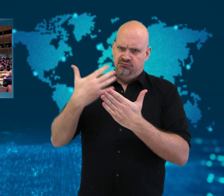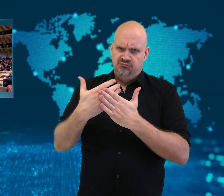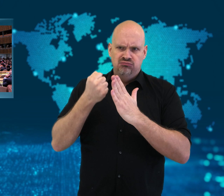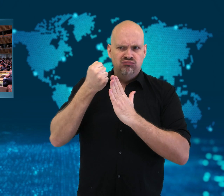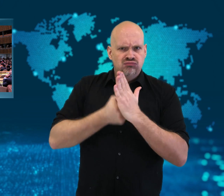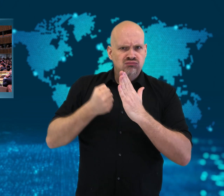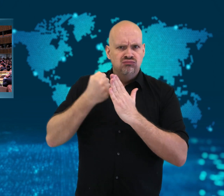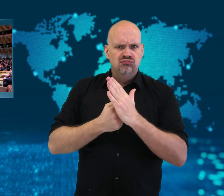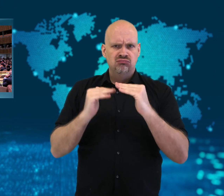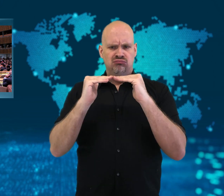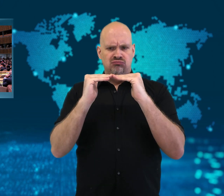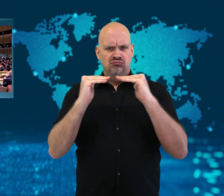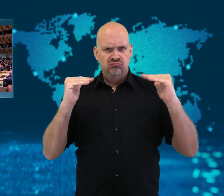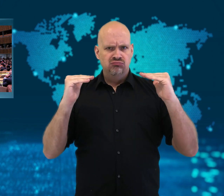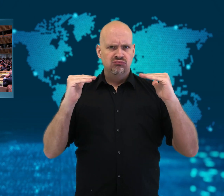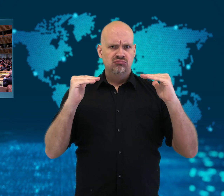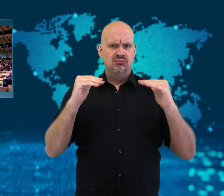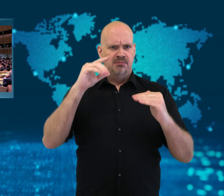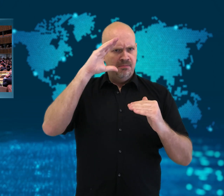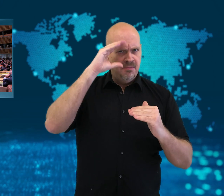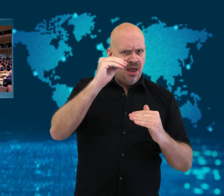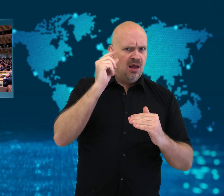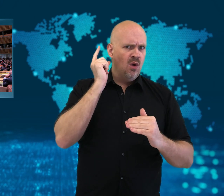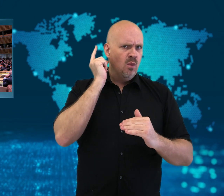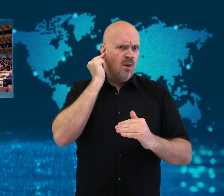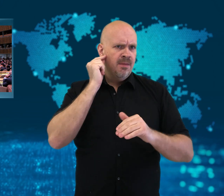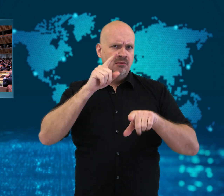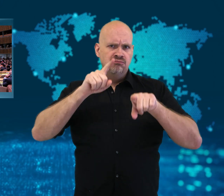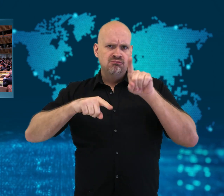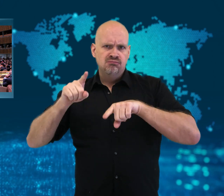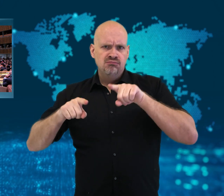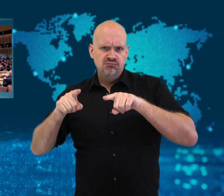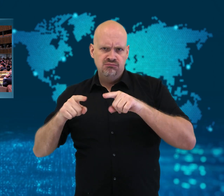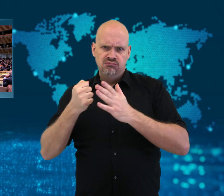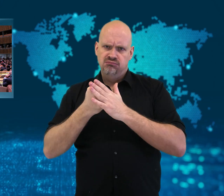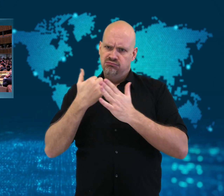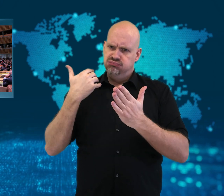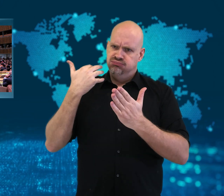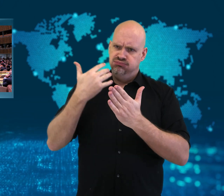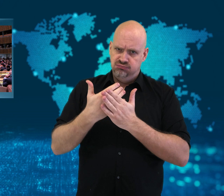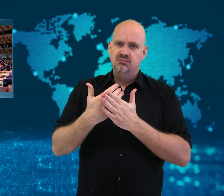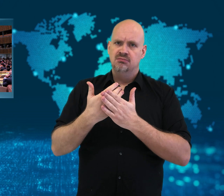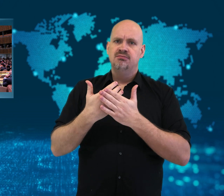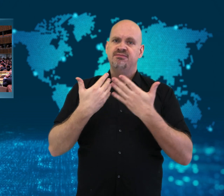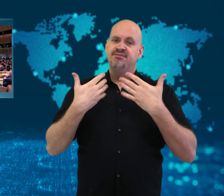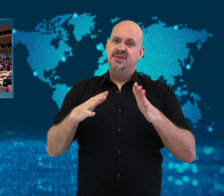a global champion for gender equality,